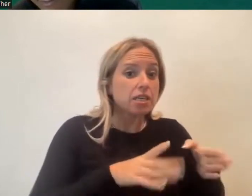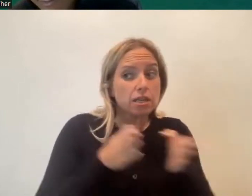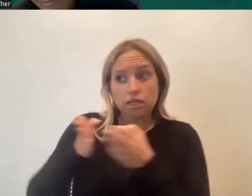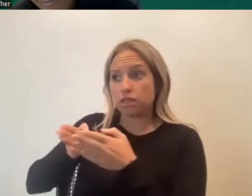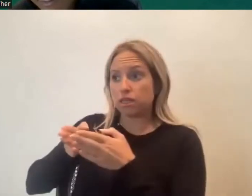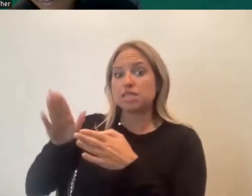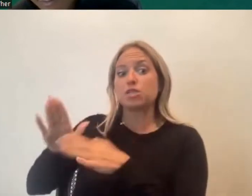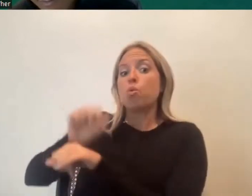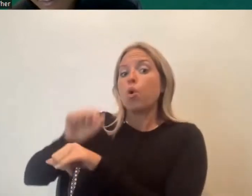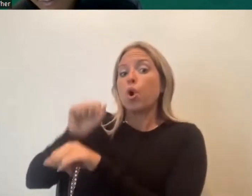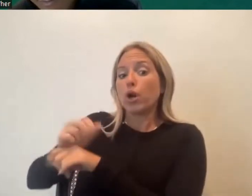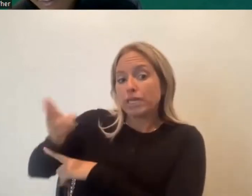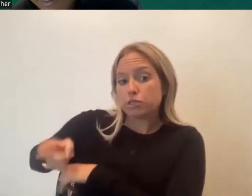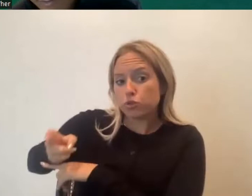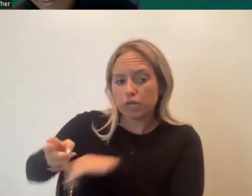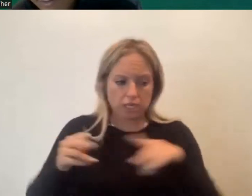history.